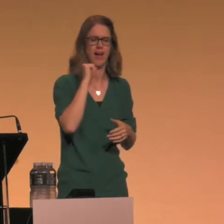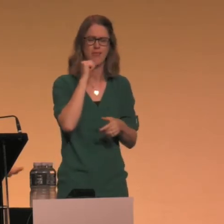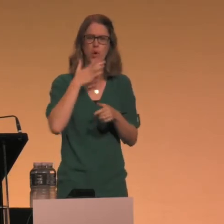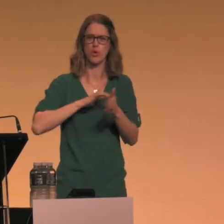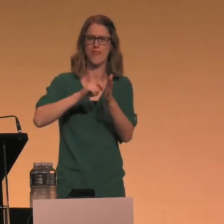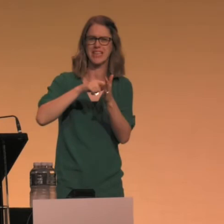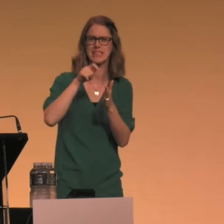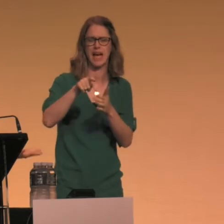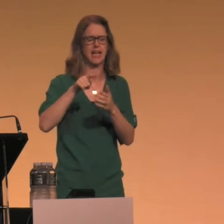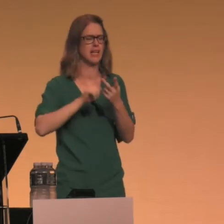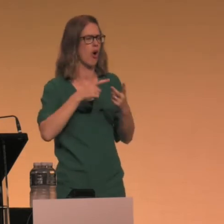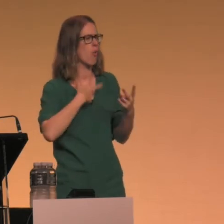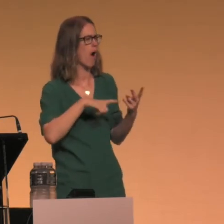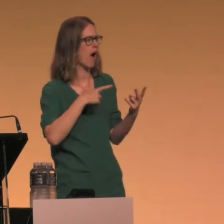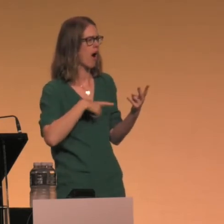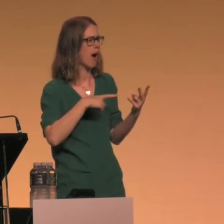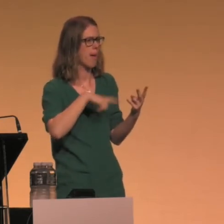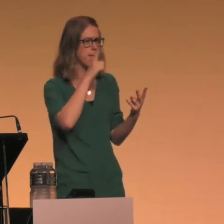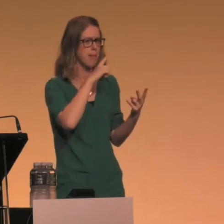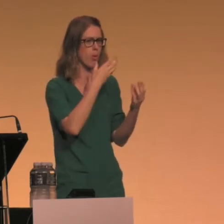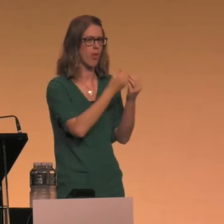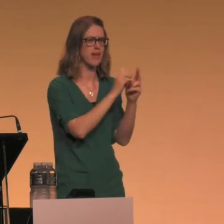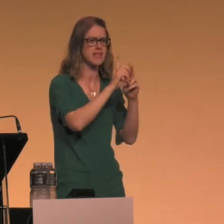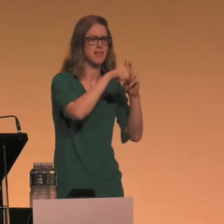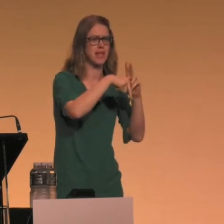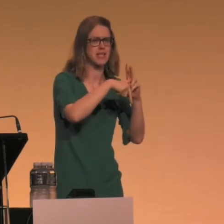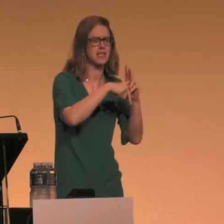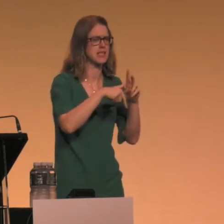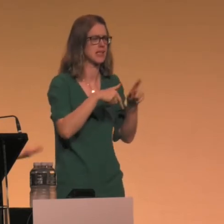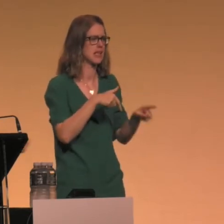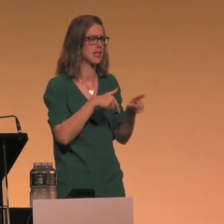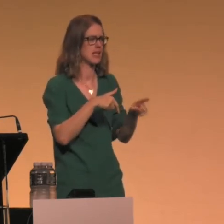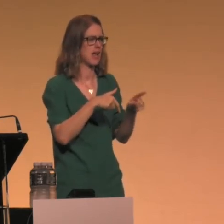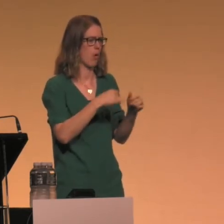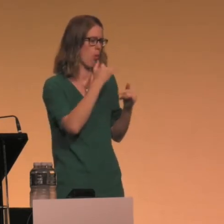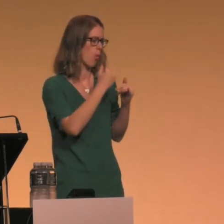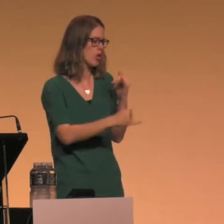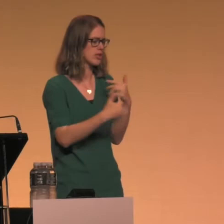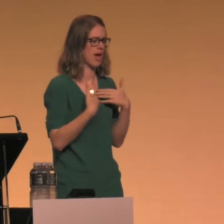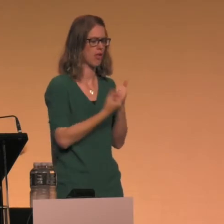Why is it that people with disabilities have worse health outcomes?